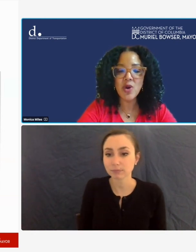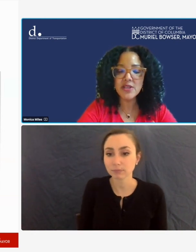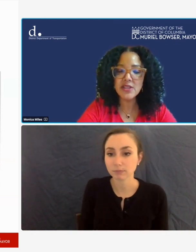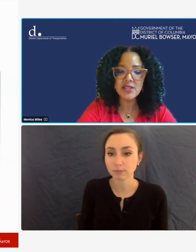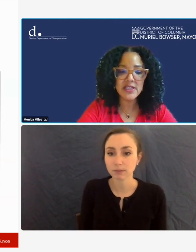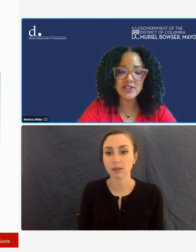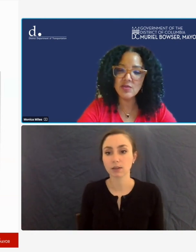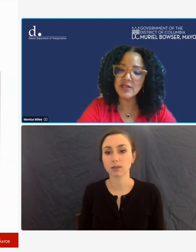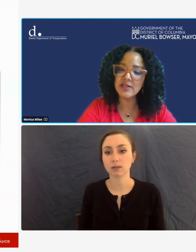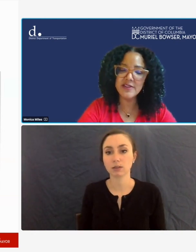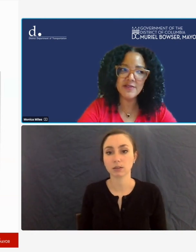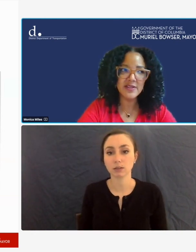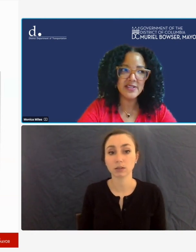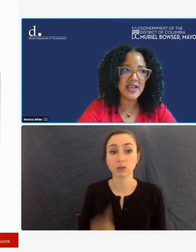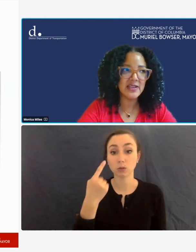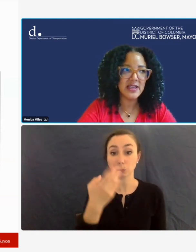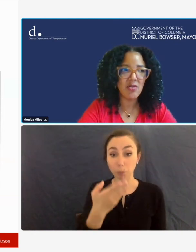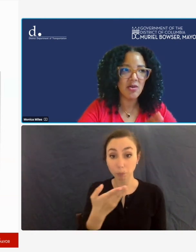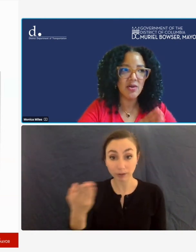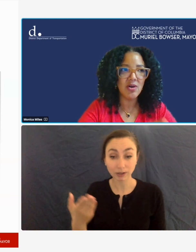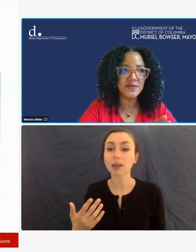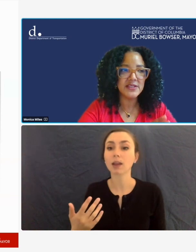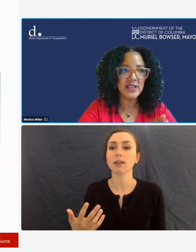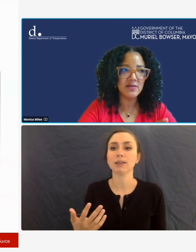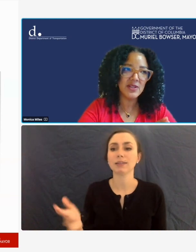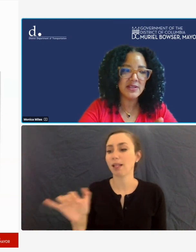of the things that i do want to and even though this is kind of like off the top well it's kind